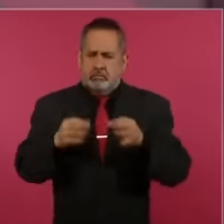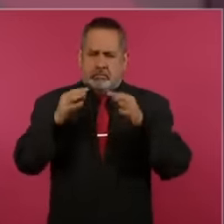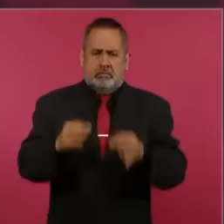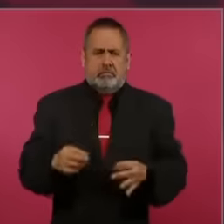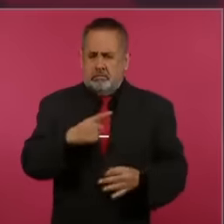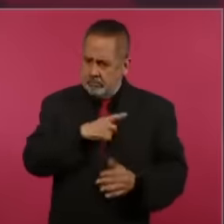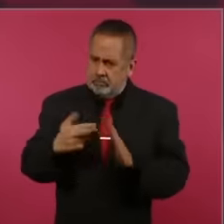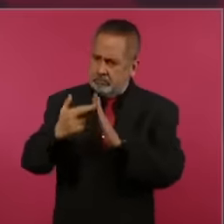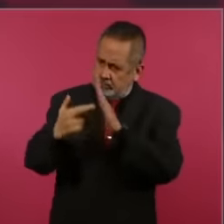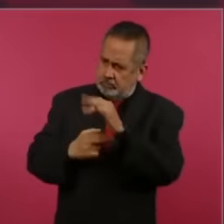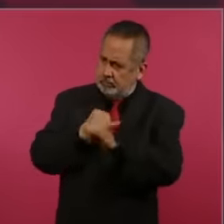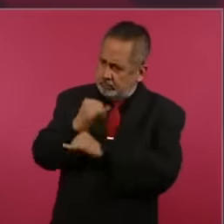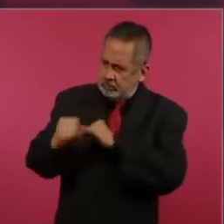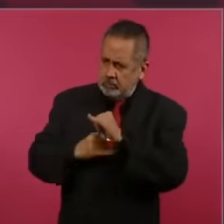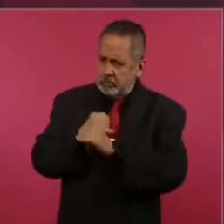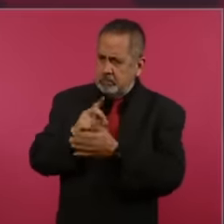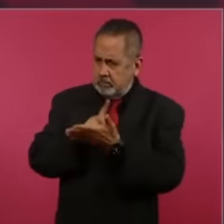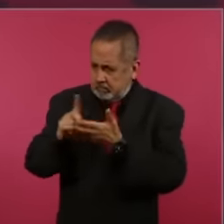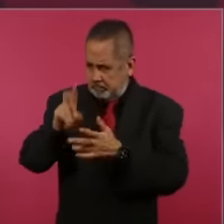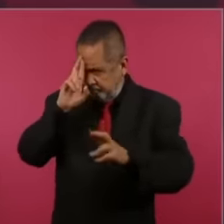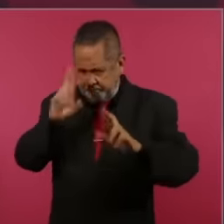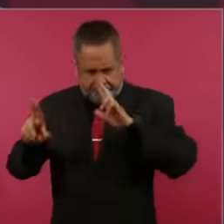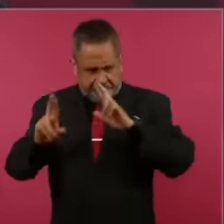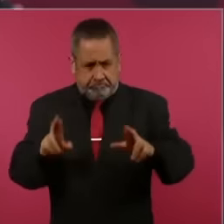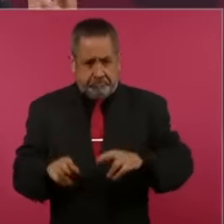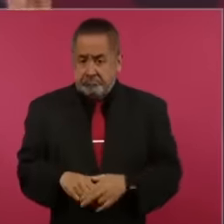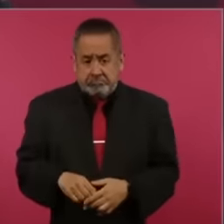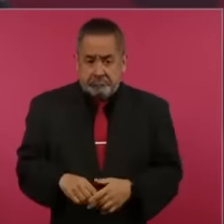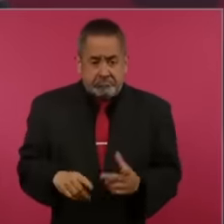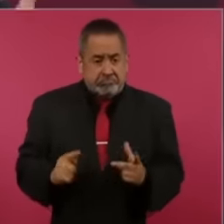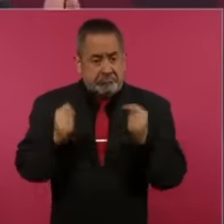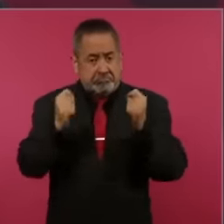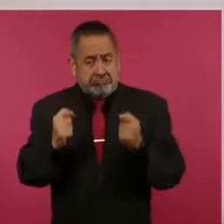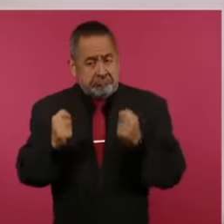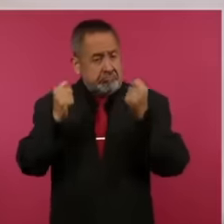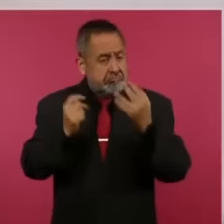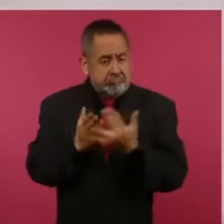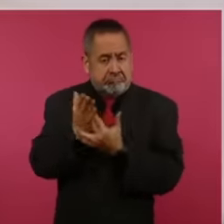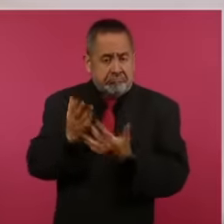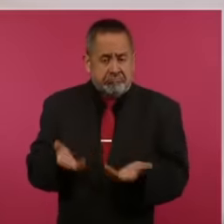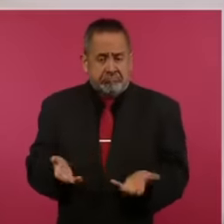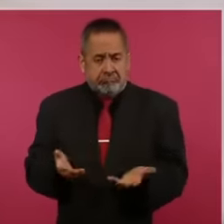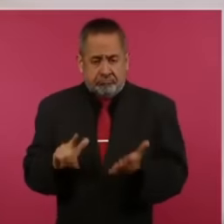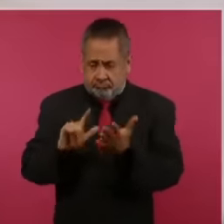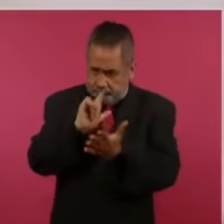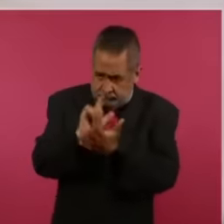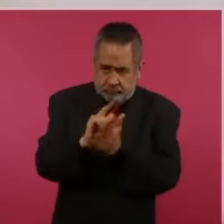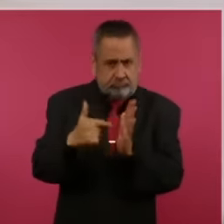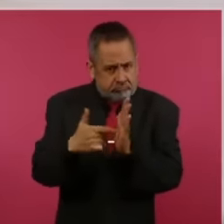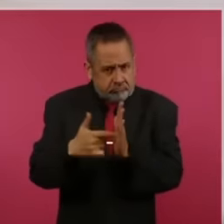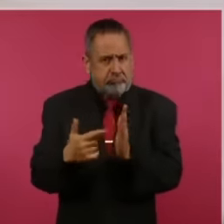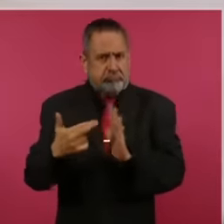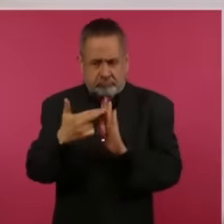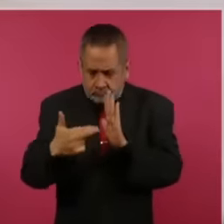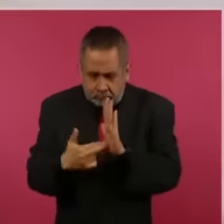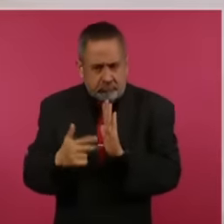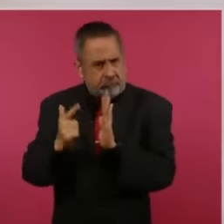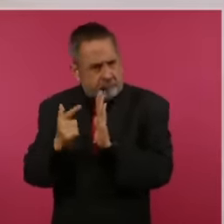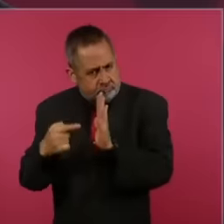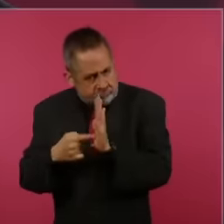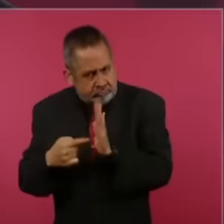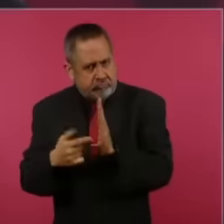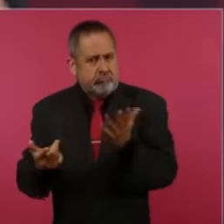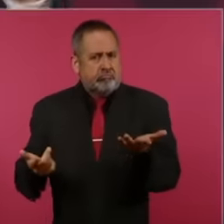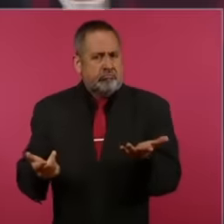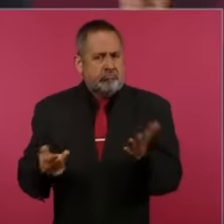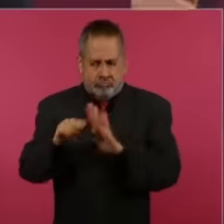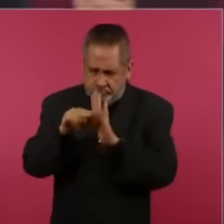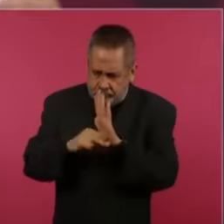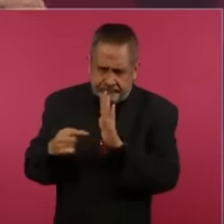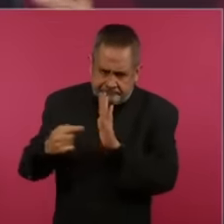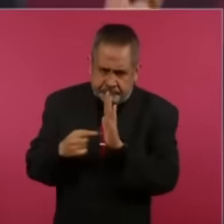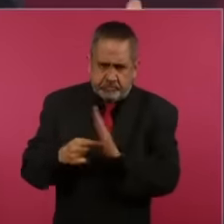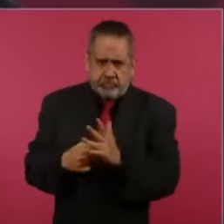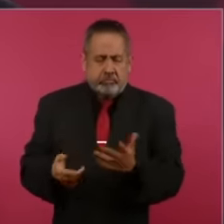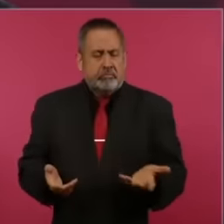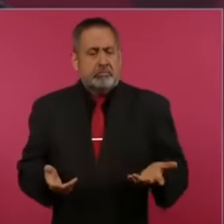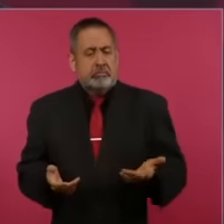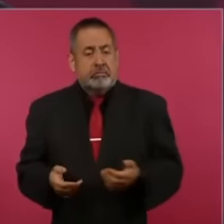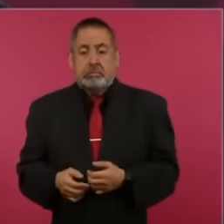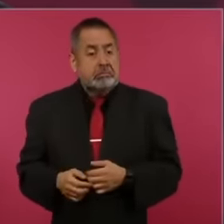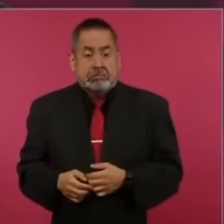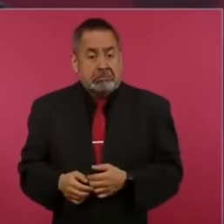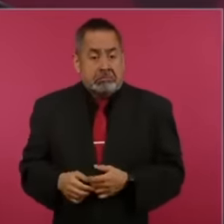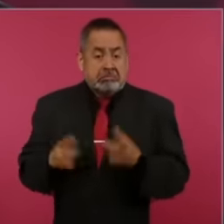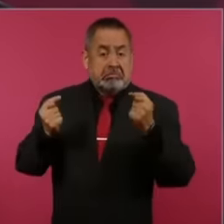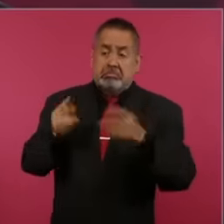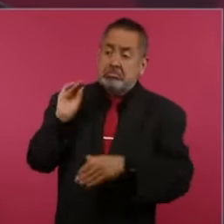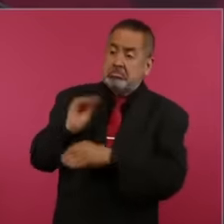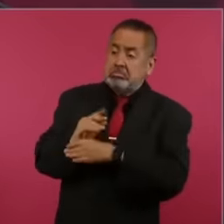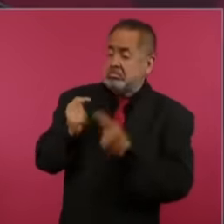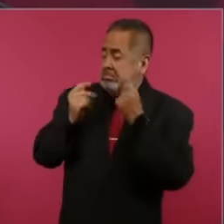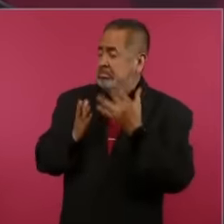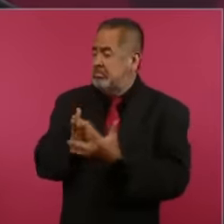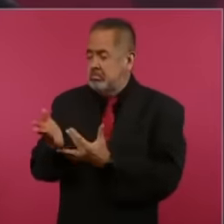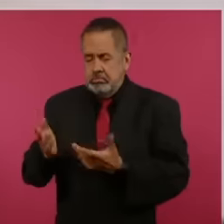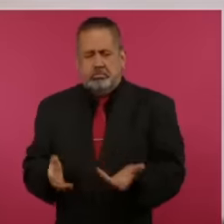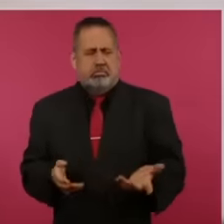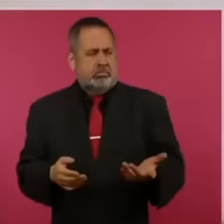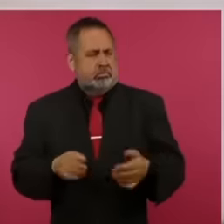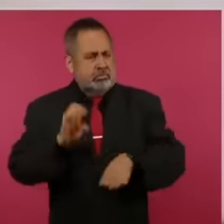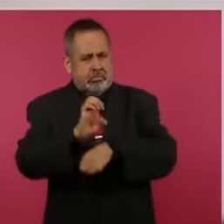world governed by laws by norms. What happened in Ecuador